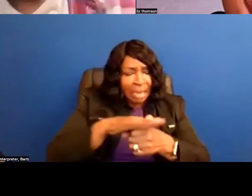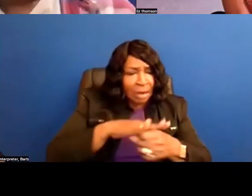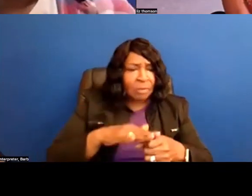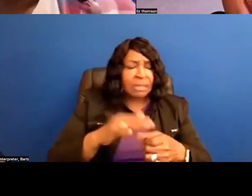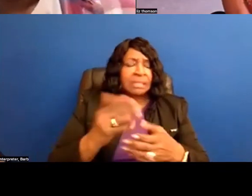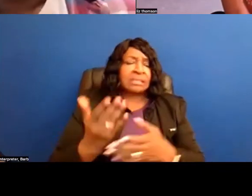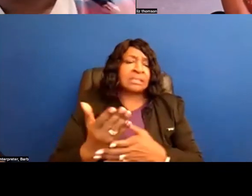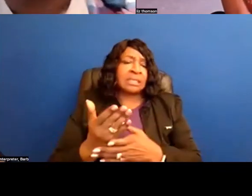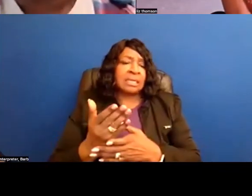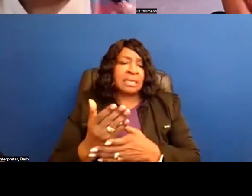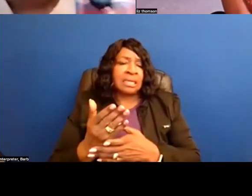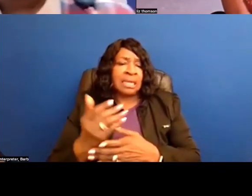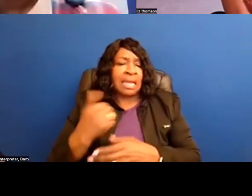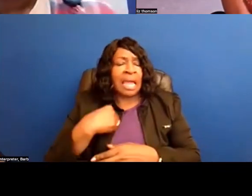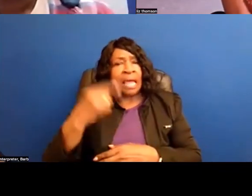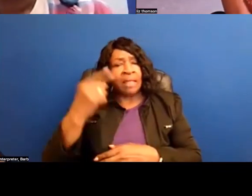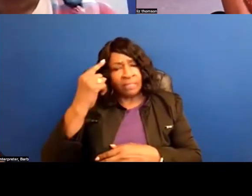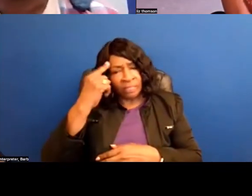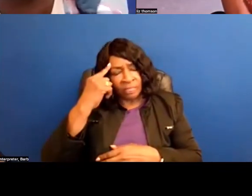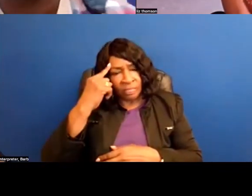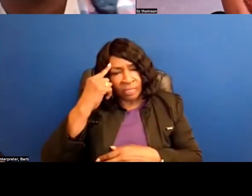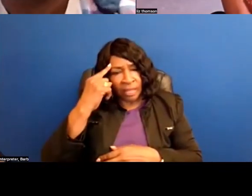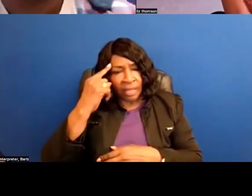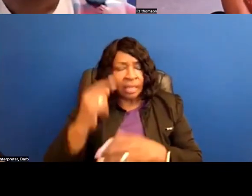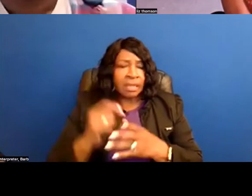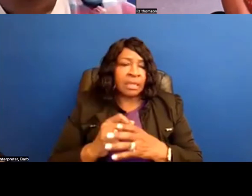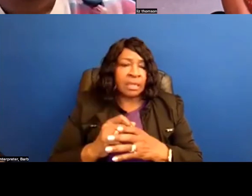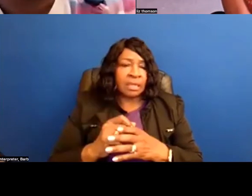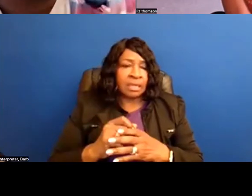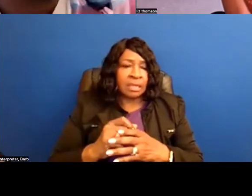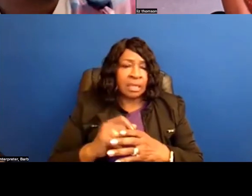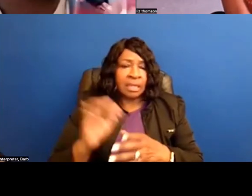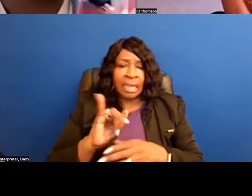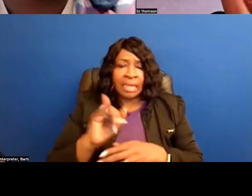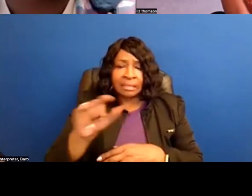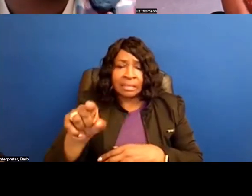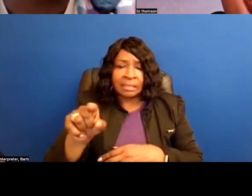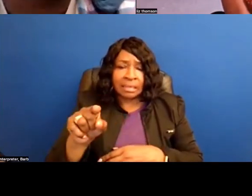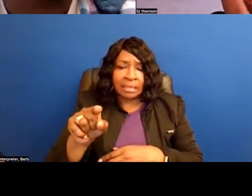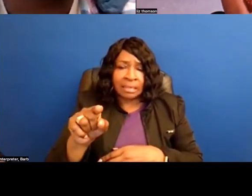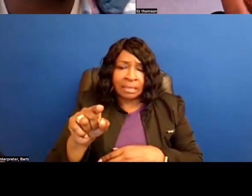I think similar to what Toni just said, sometimes we would talk